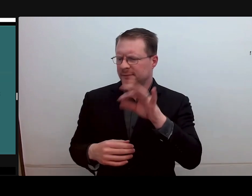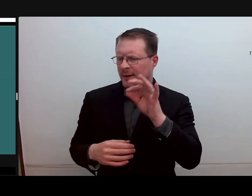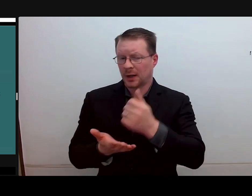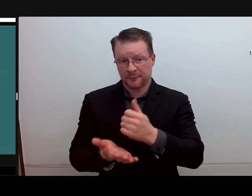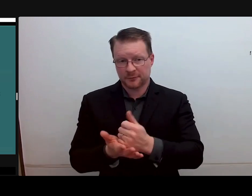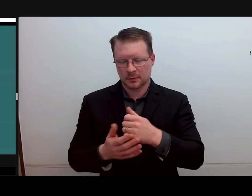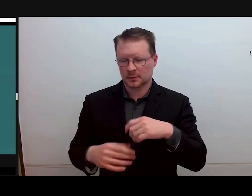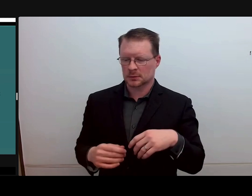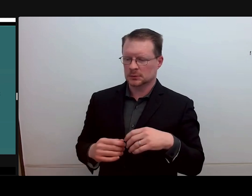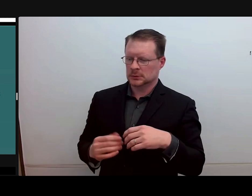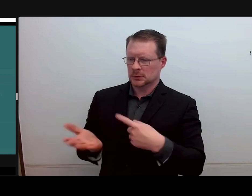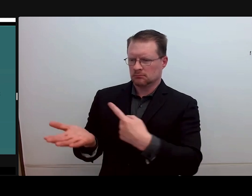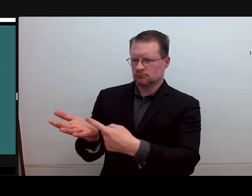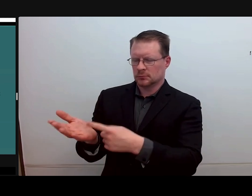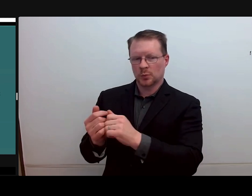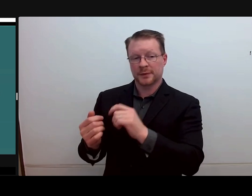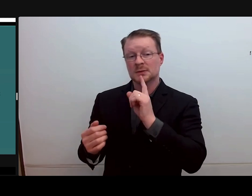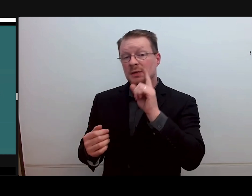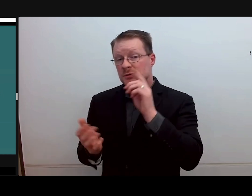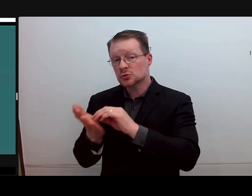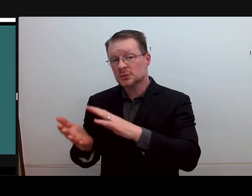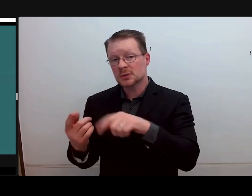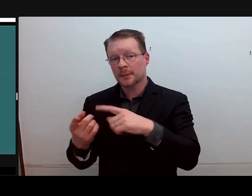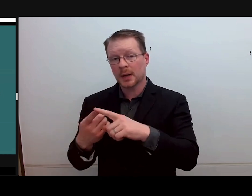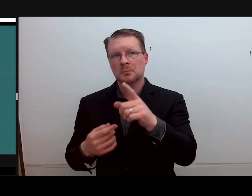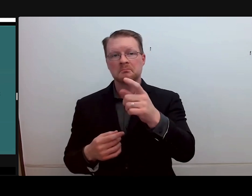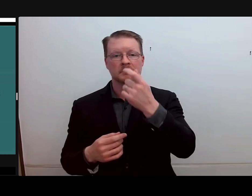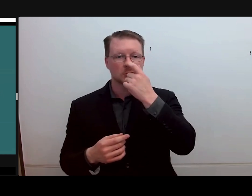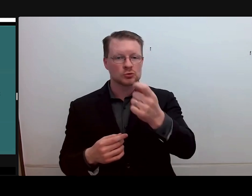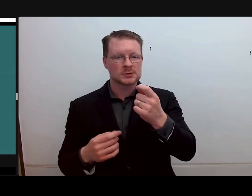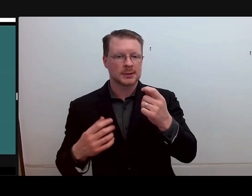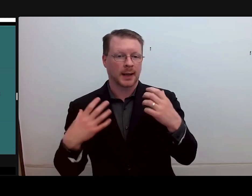Something that I have often found helpful in talking to deaf students